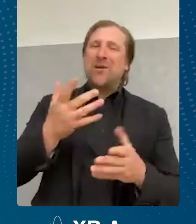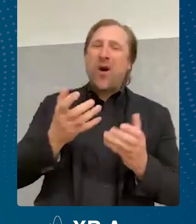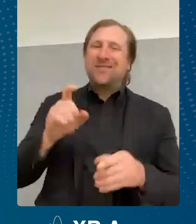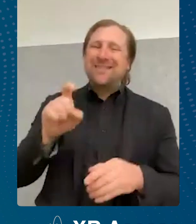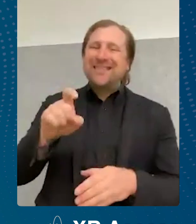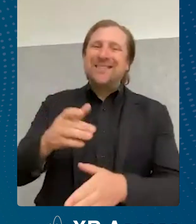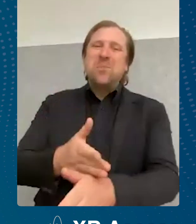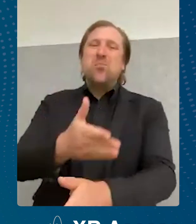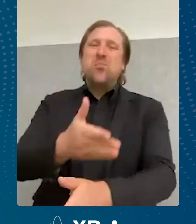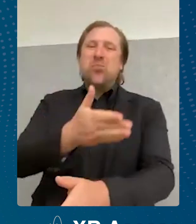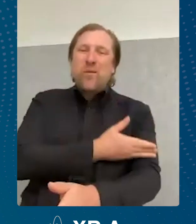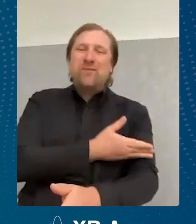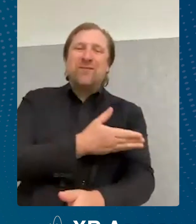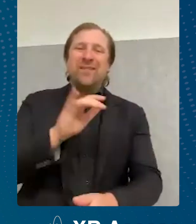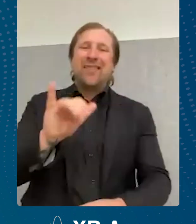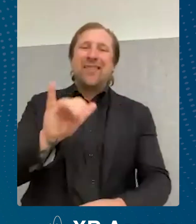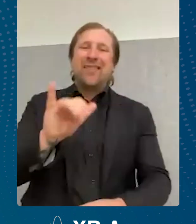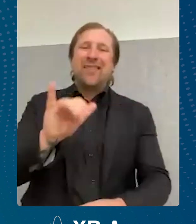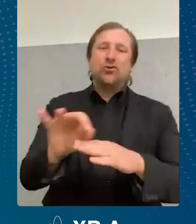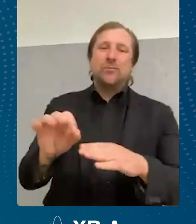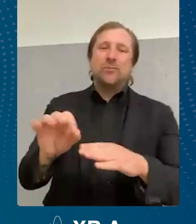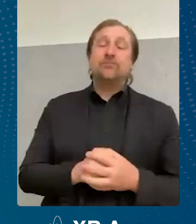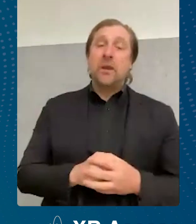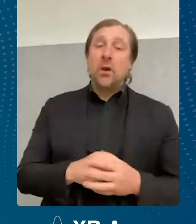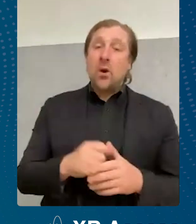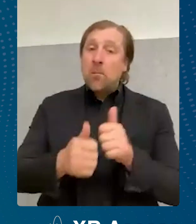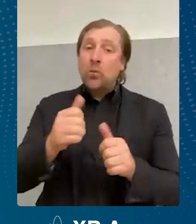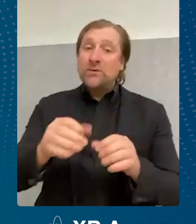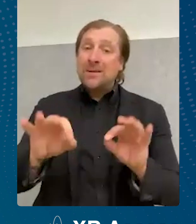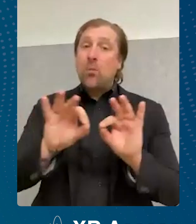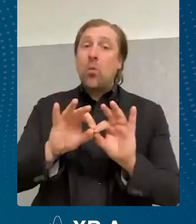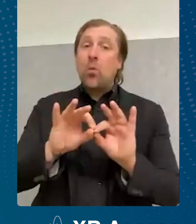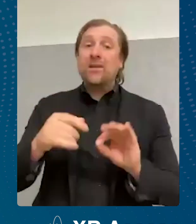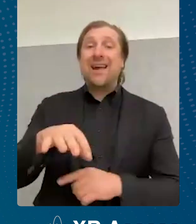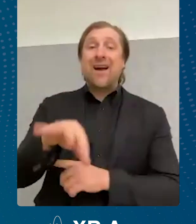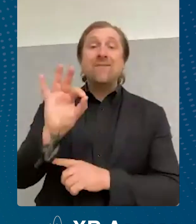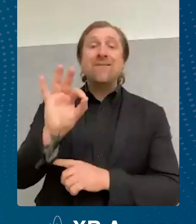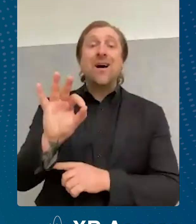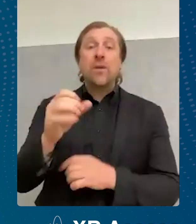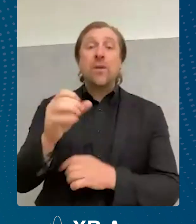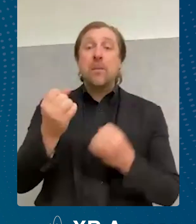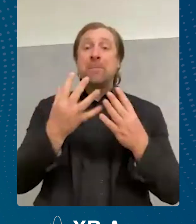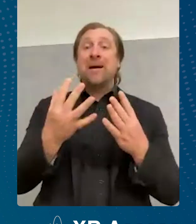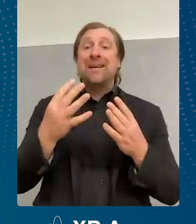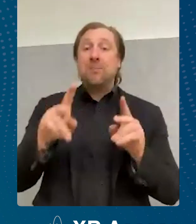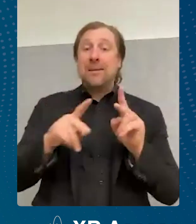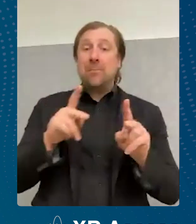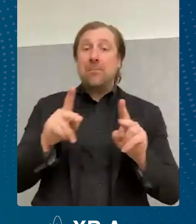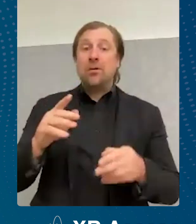More importantly, I found that there are many people, my son included,